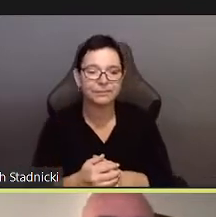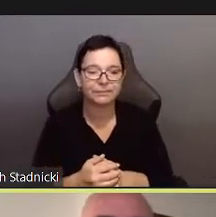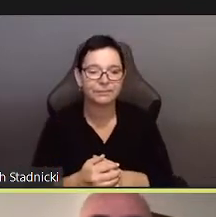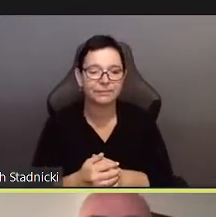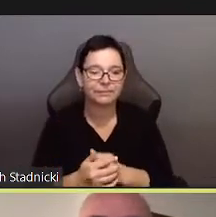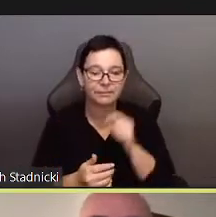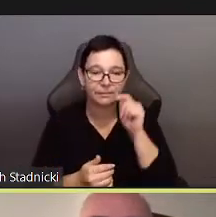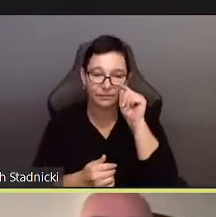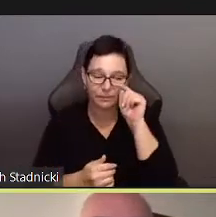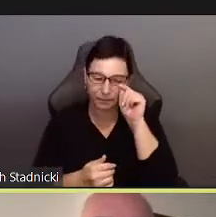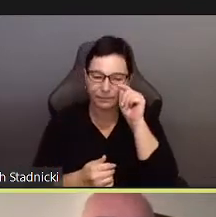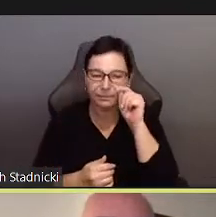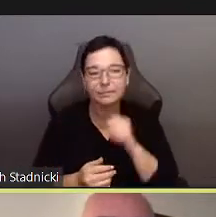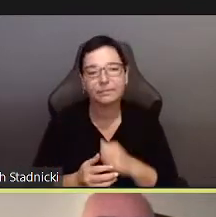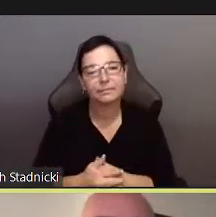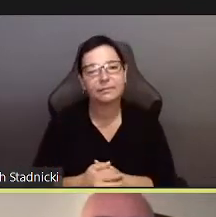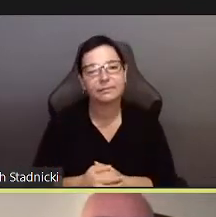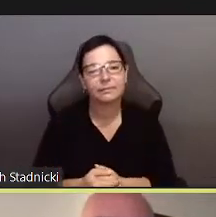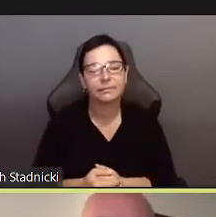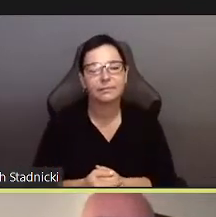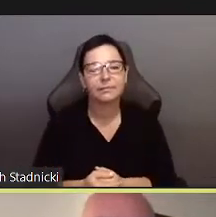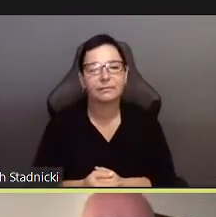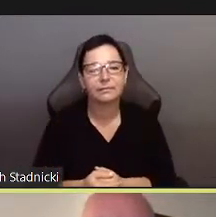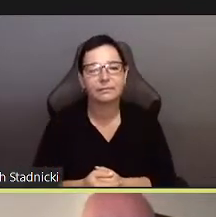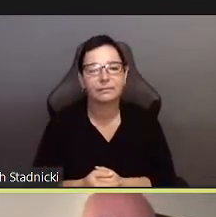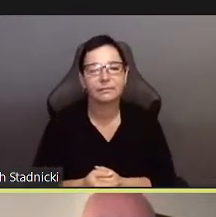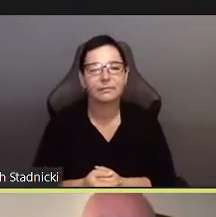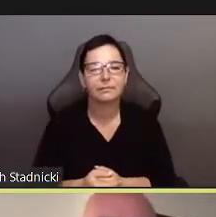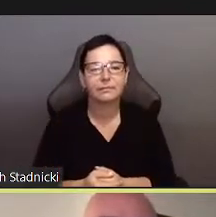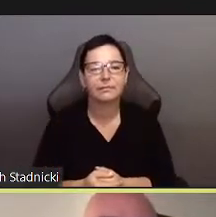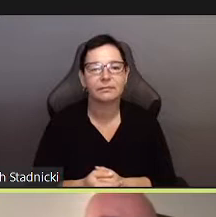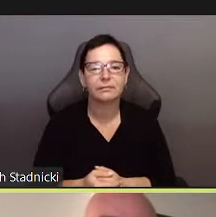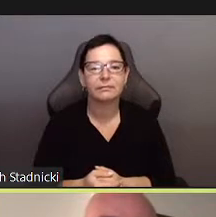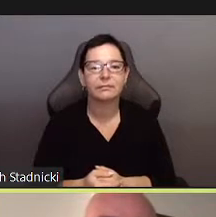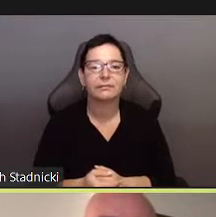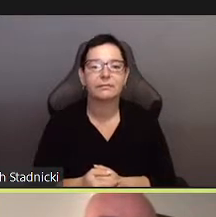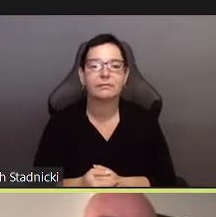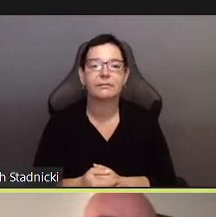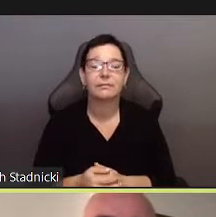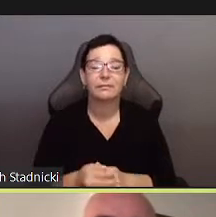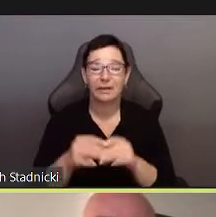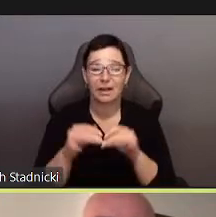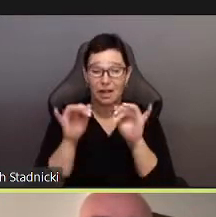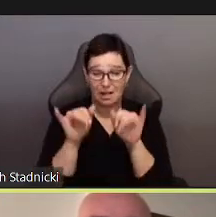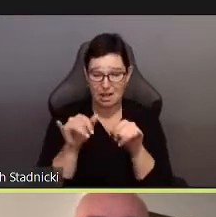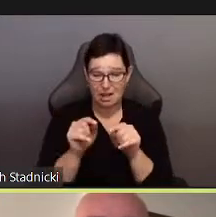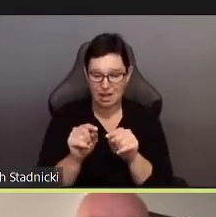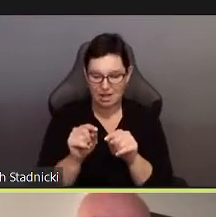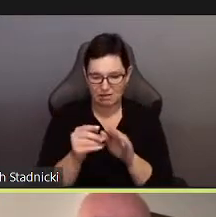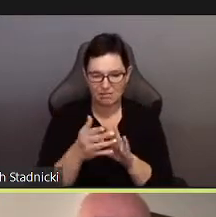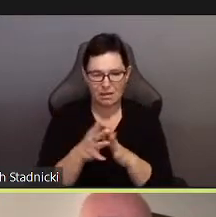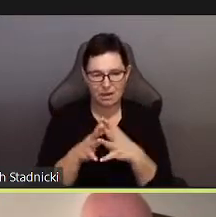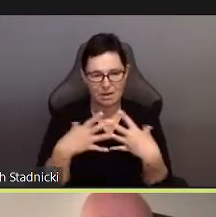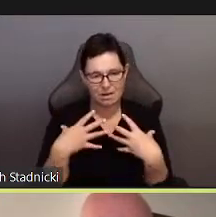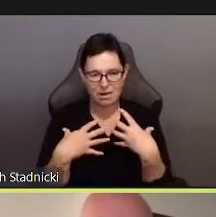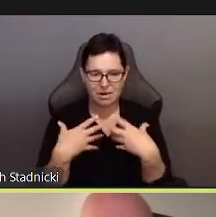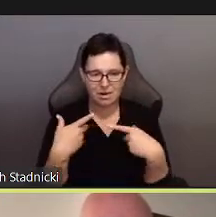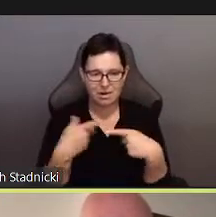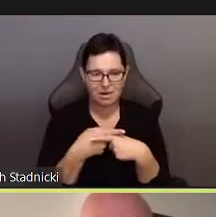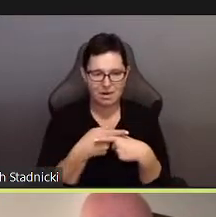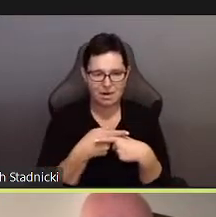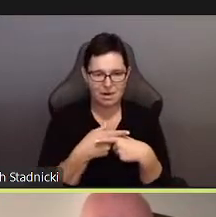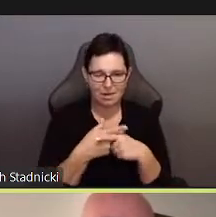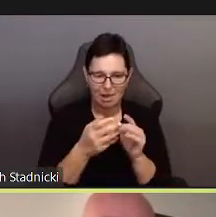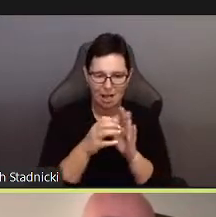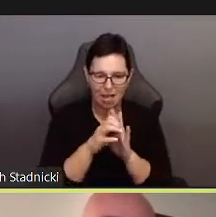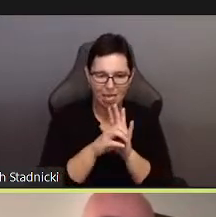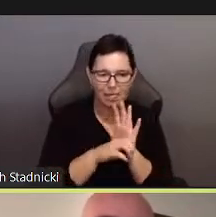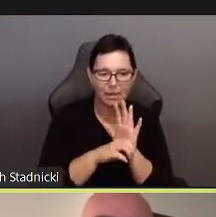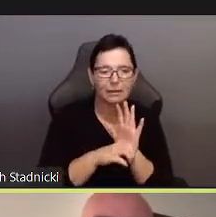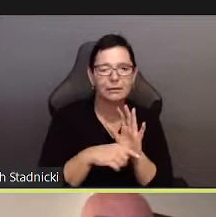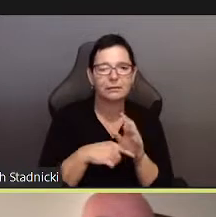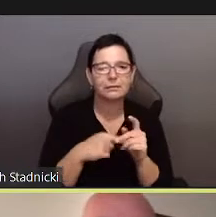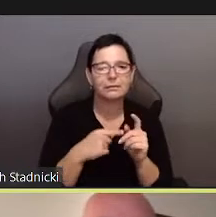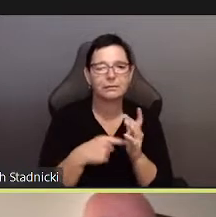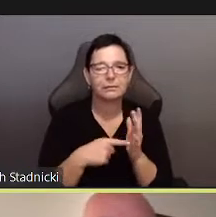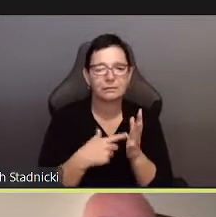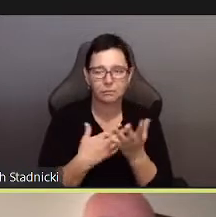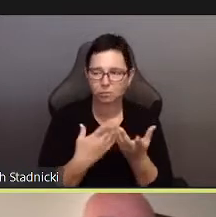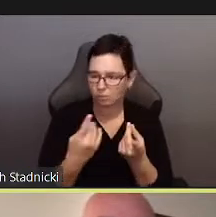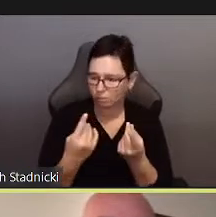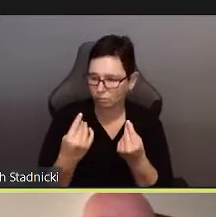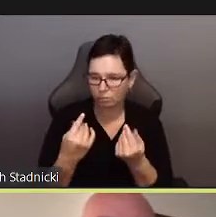And the desire ot put an end to being left out, to not be deprived.